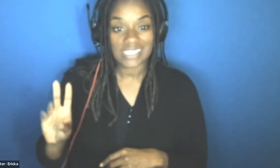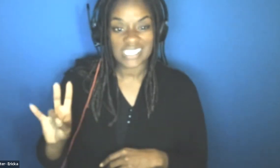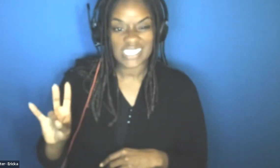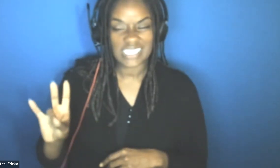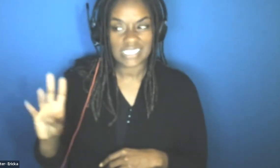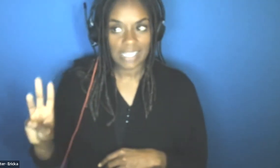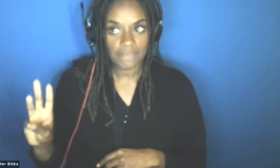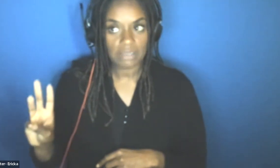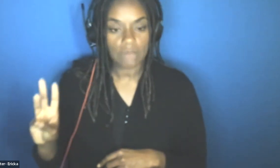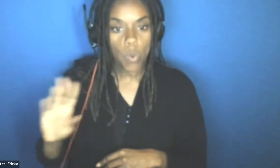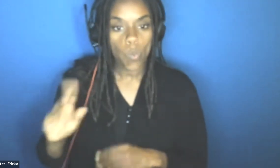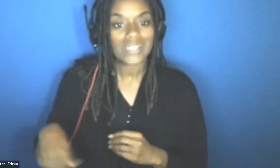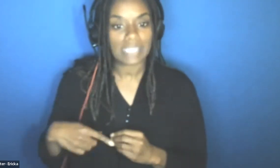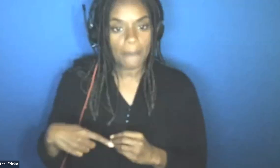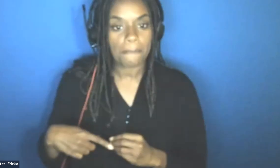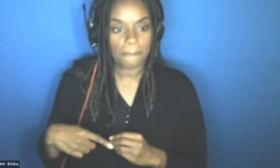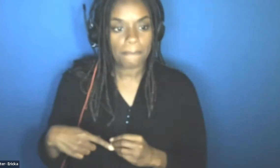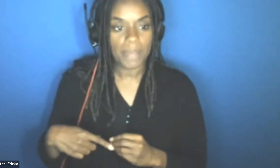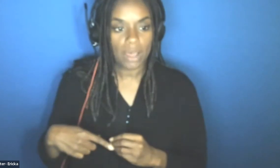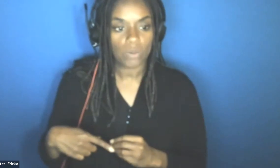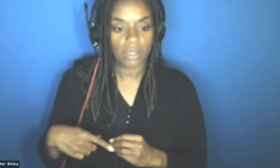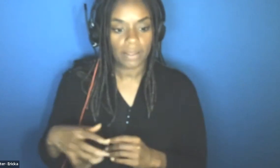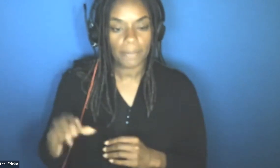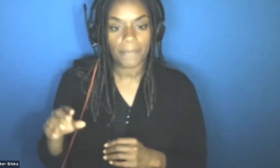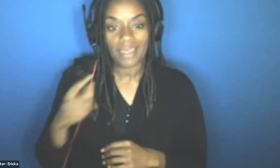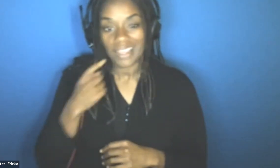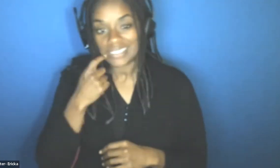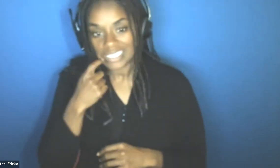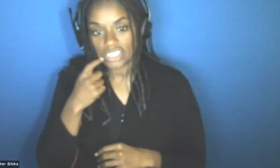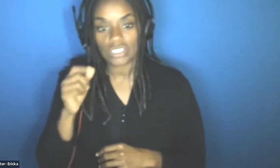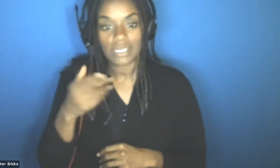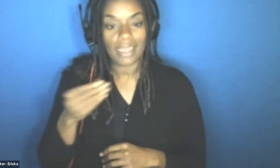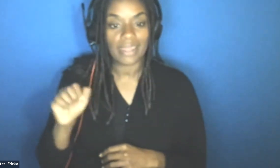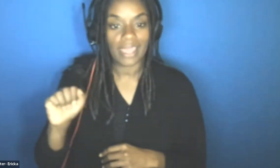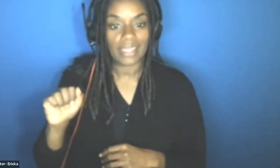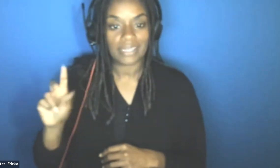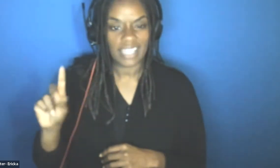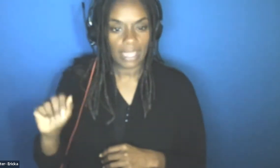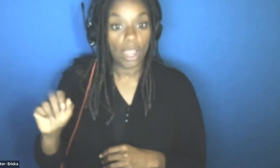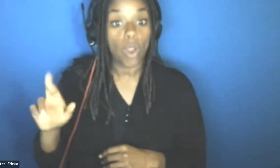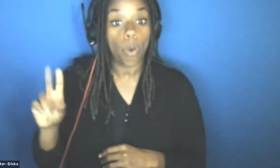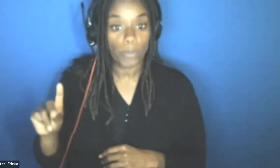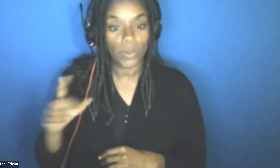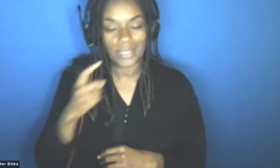We have a podcast that's called "ADA Live" that we produced every month.